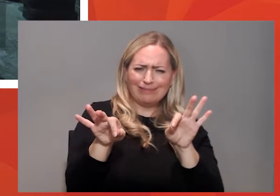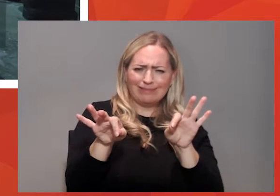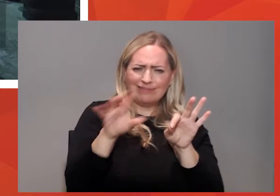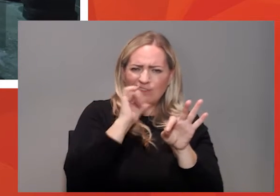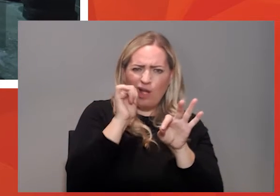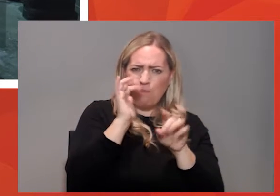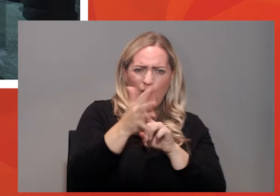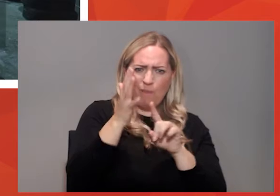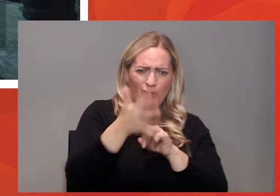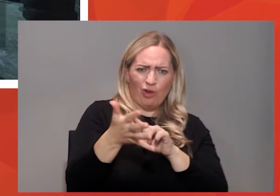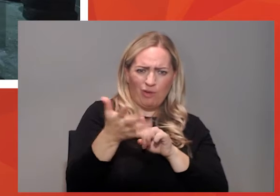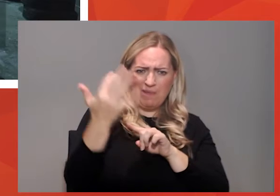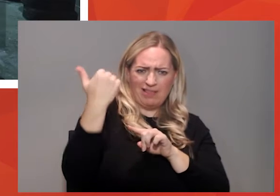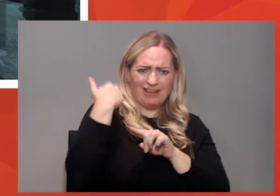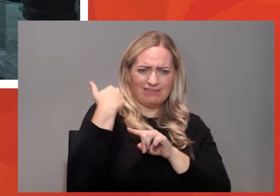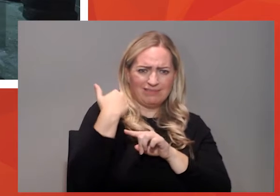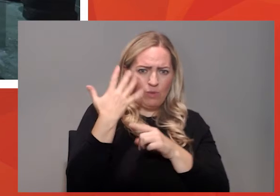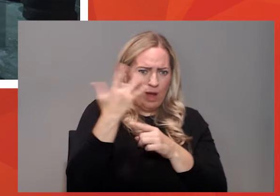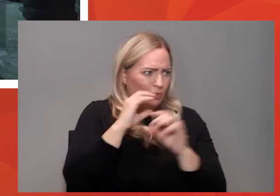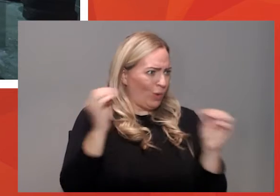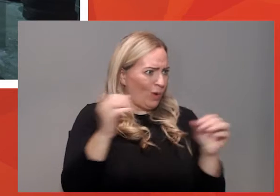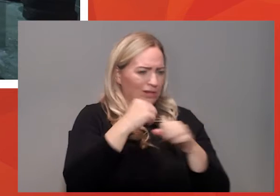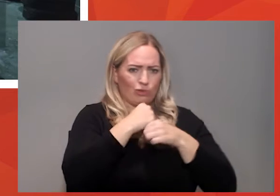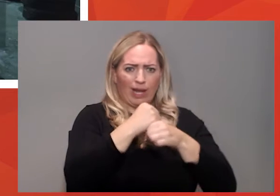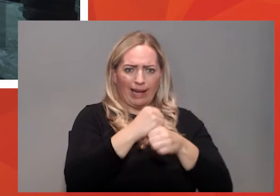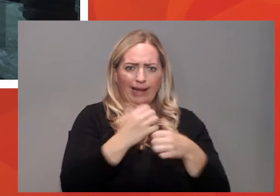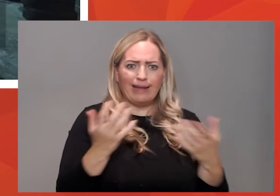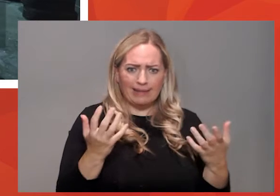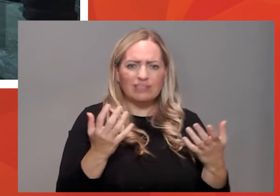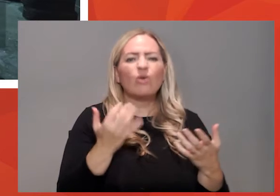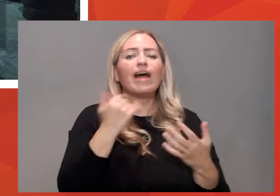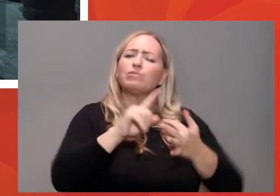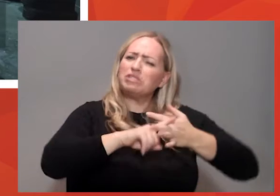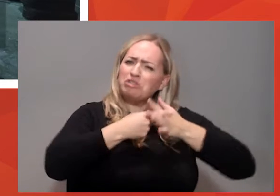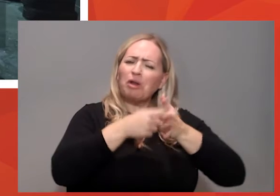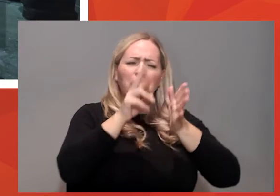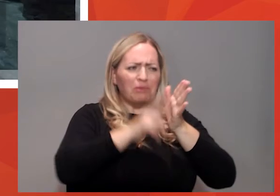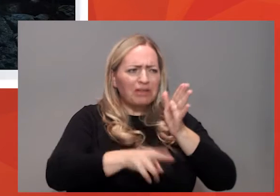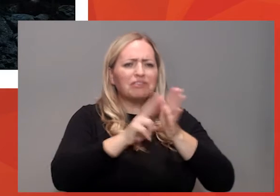that popular and why no one is creating it. So that's basically where we started to.